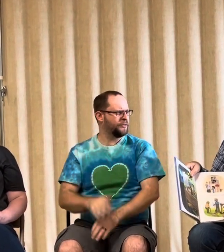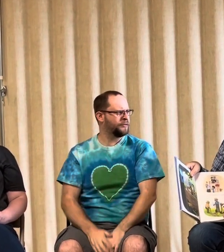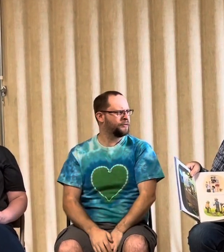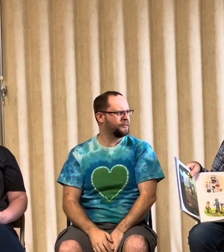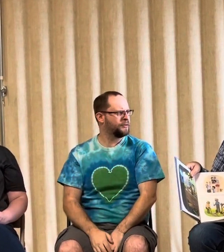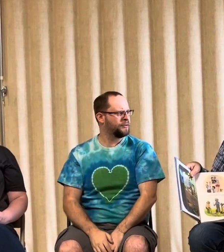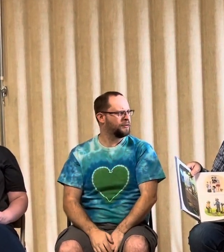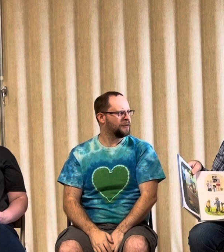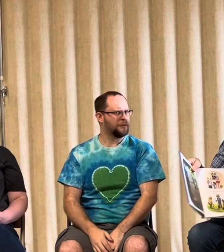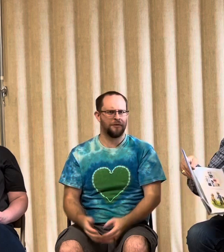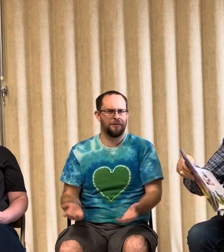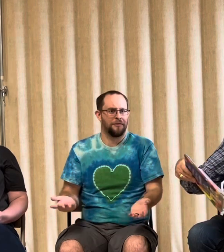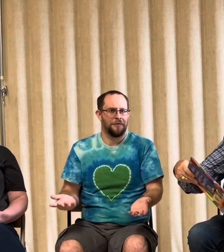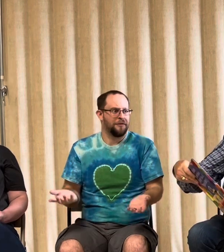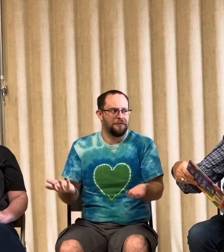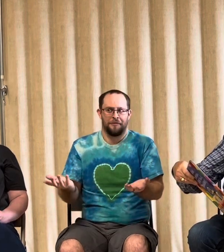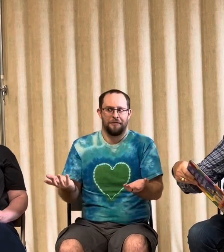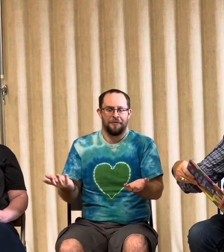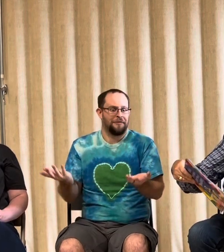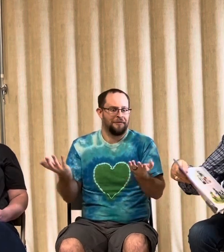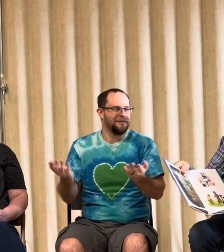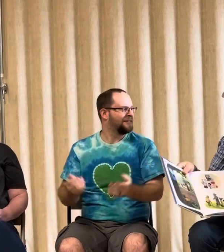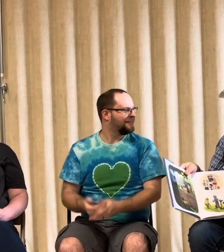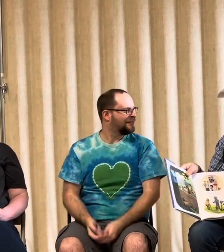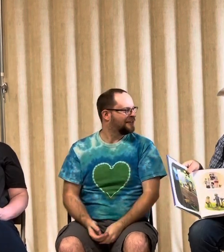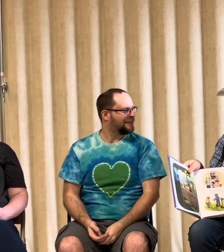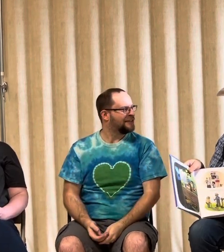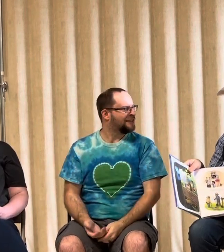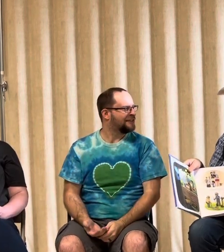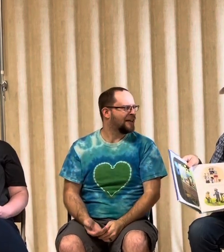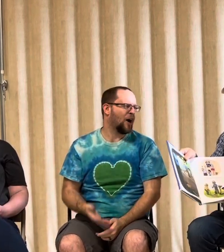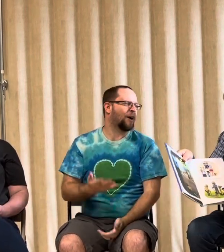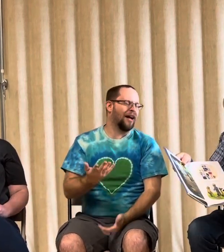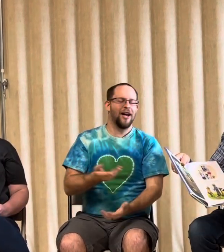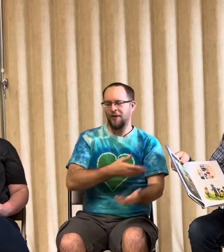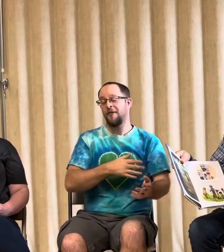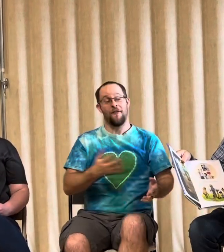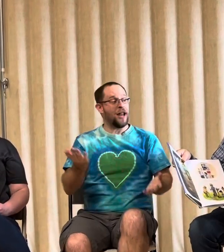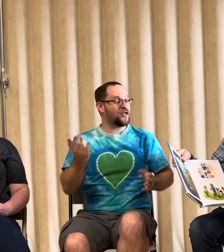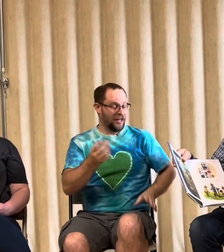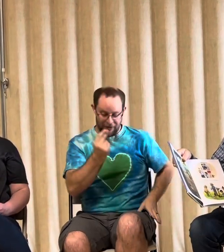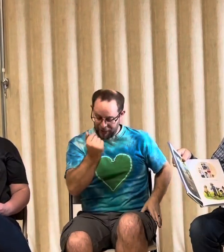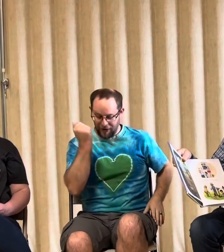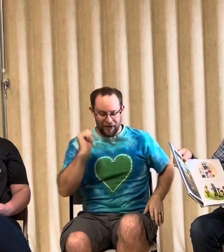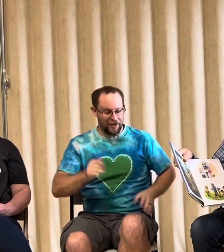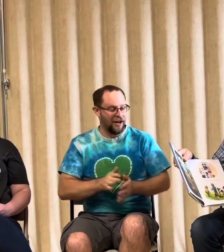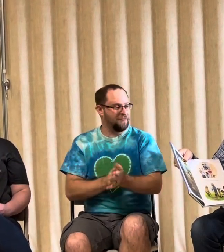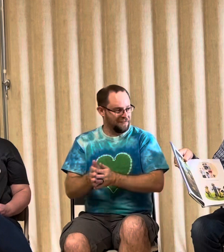Well... CALI: Probably not necessarily. GRAMPS: ...eventually. AARON: Eventually! There we go. Okay. GRAMPS: Okay.